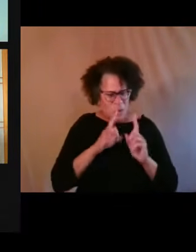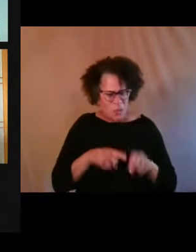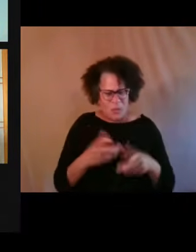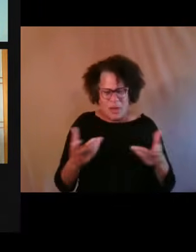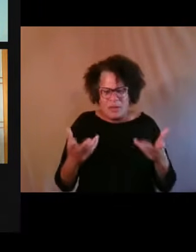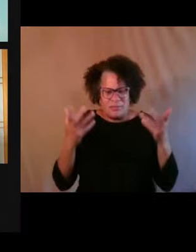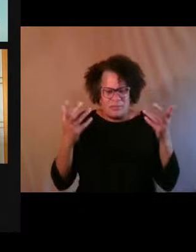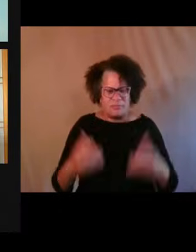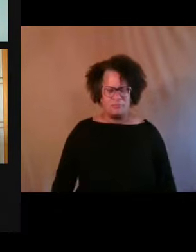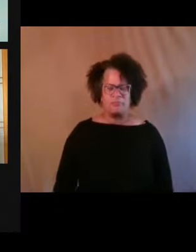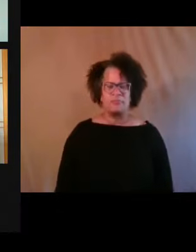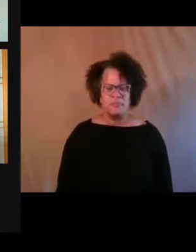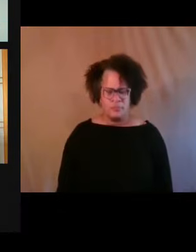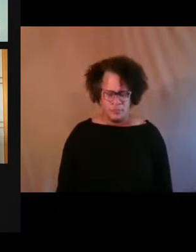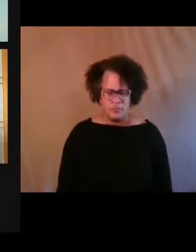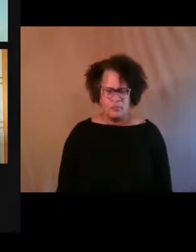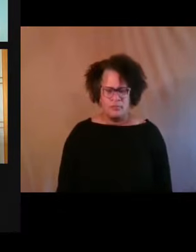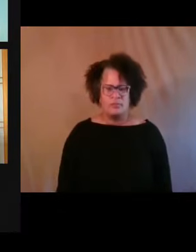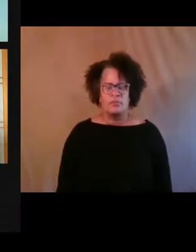So I'd like to ask Vilissa,